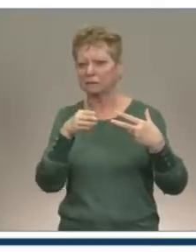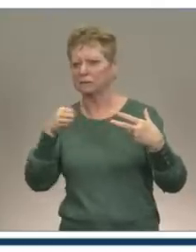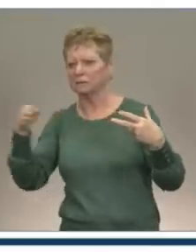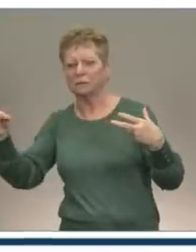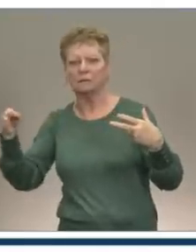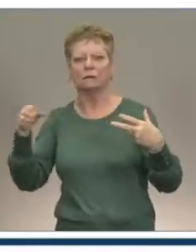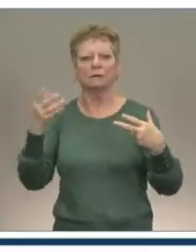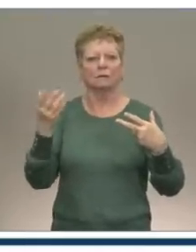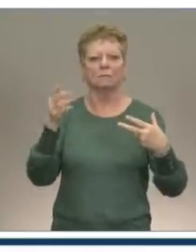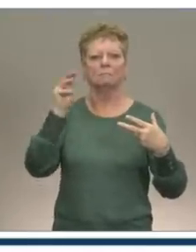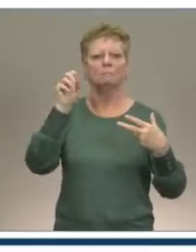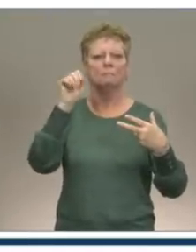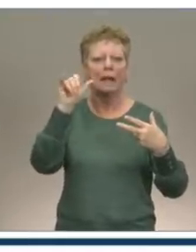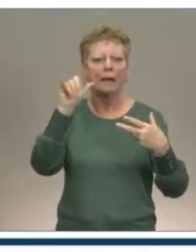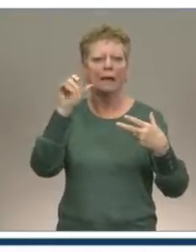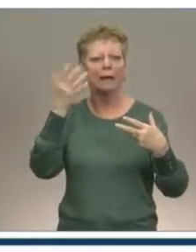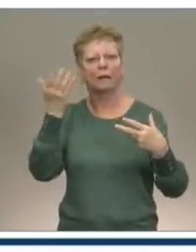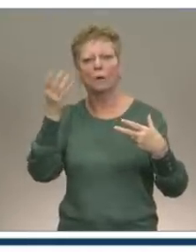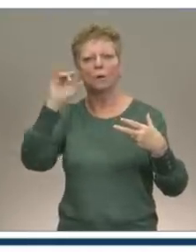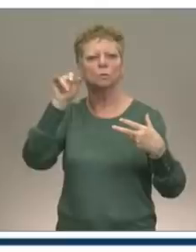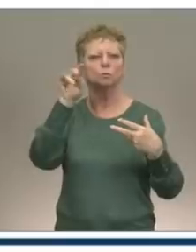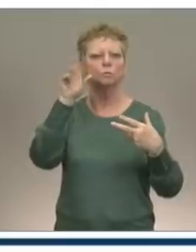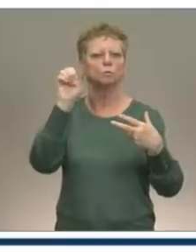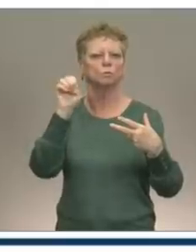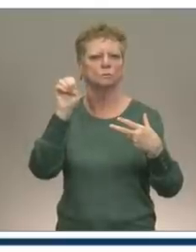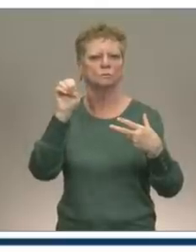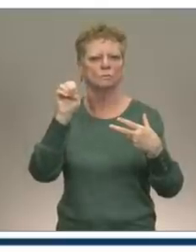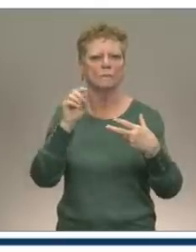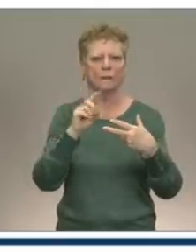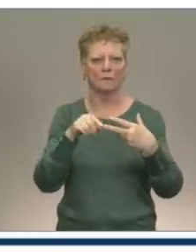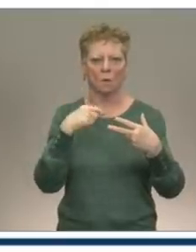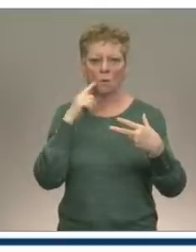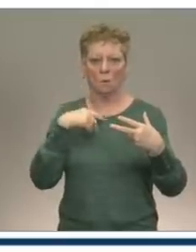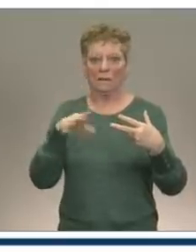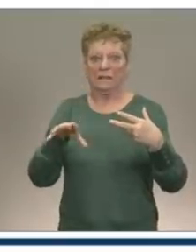but excuse me but we want to let them know now that we are adopting that nasty recommendation